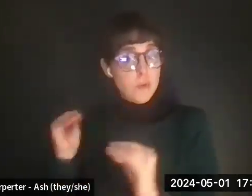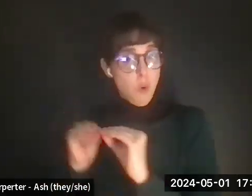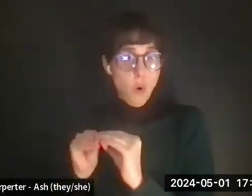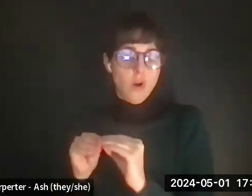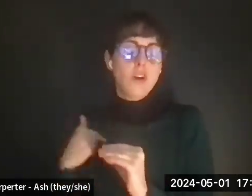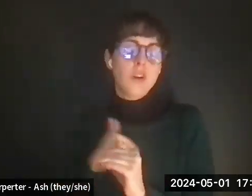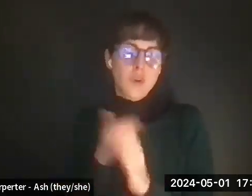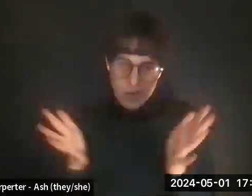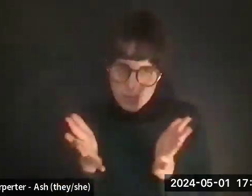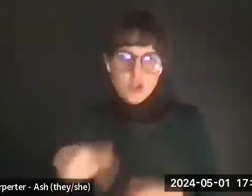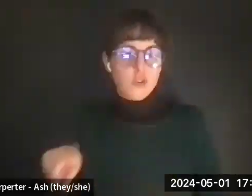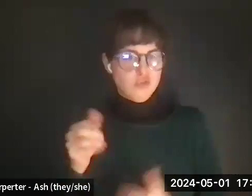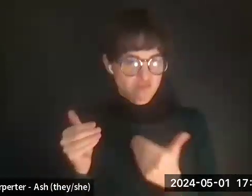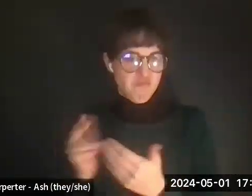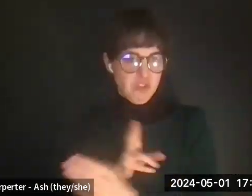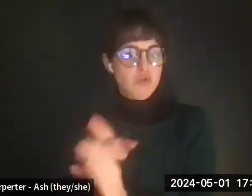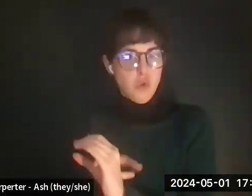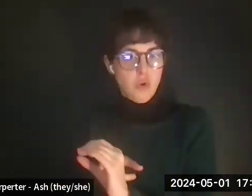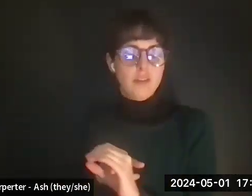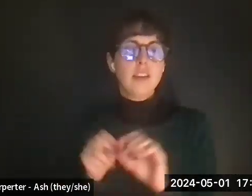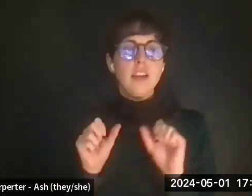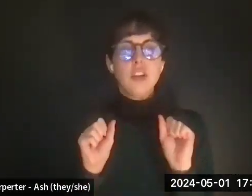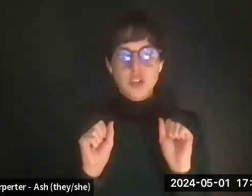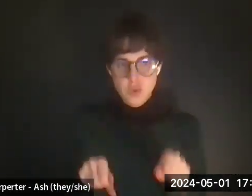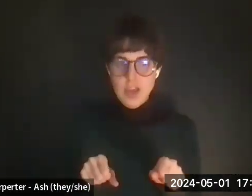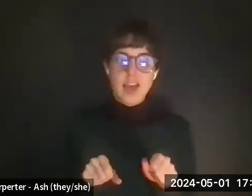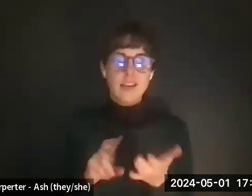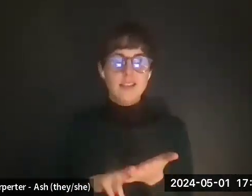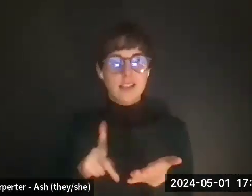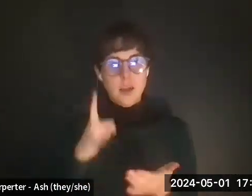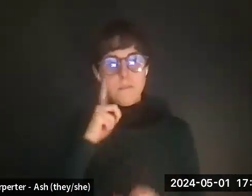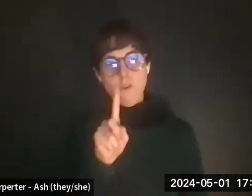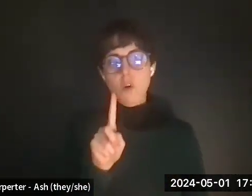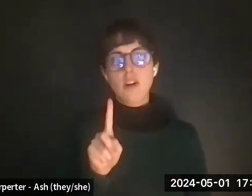to join the psychology gov delivery list. We would also like to note